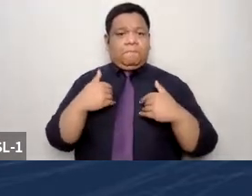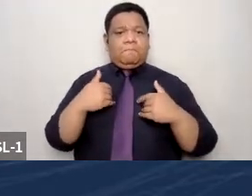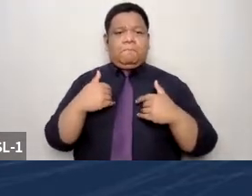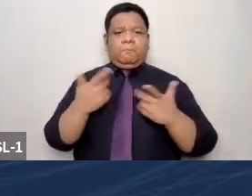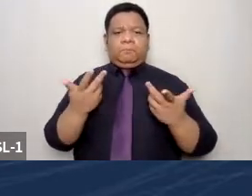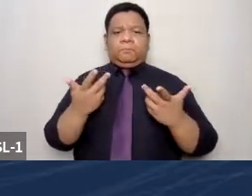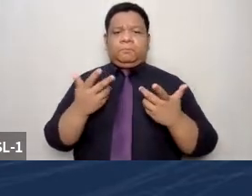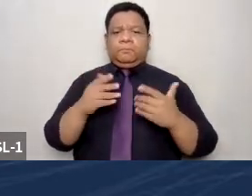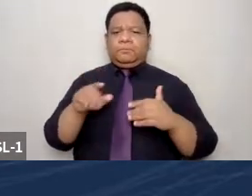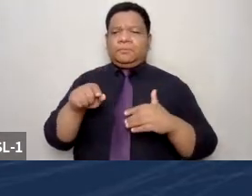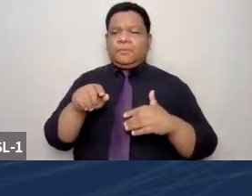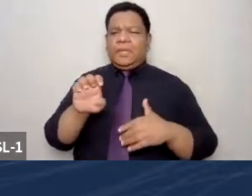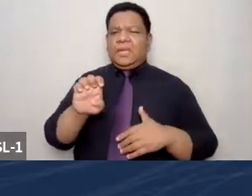What does equitable mean?